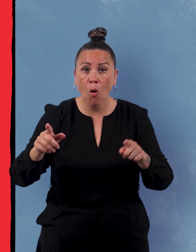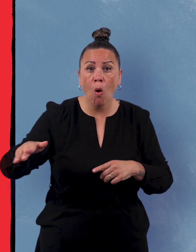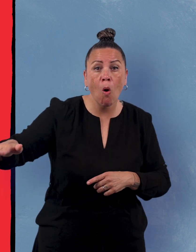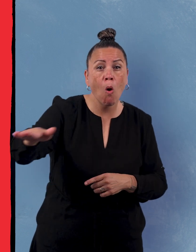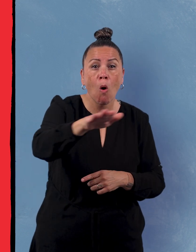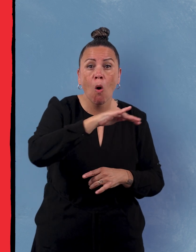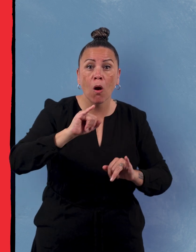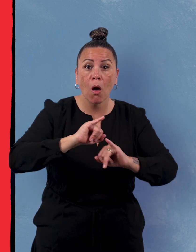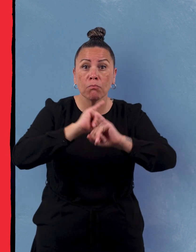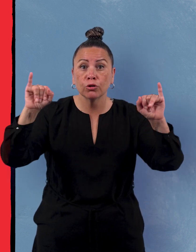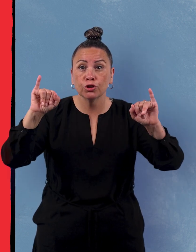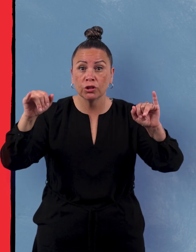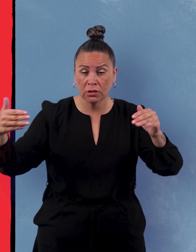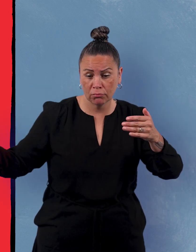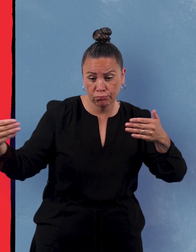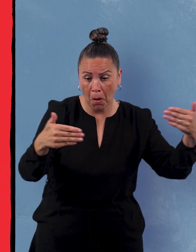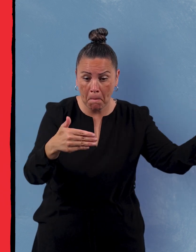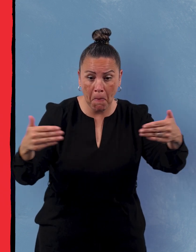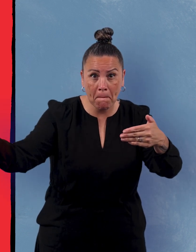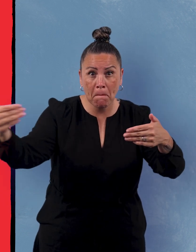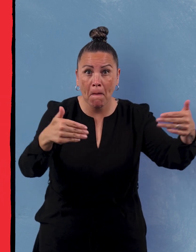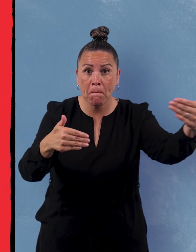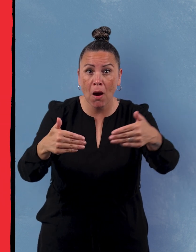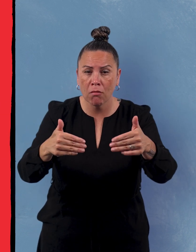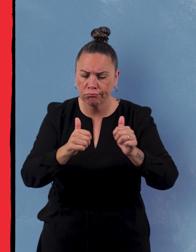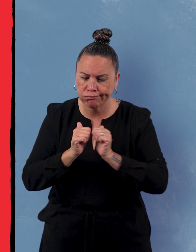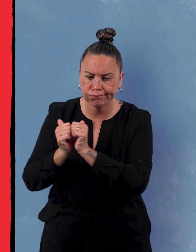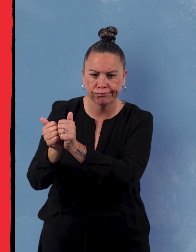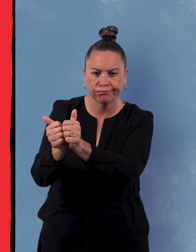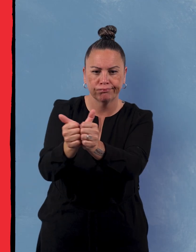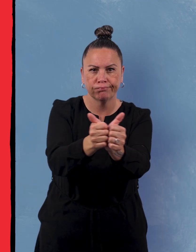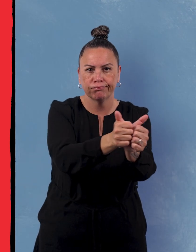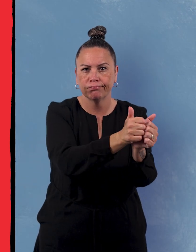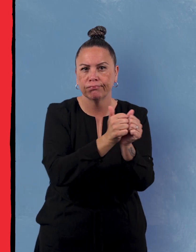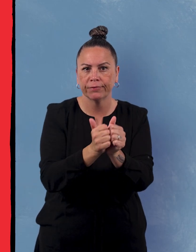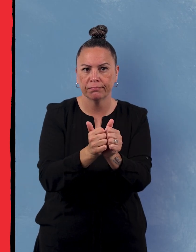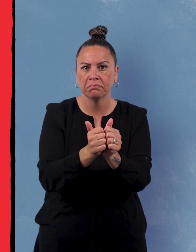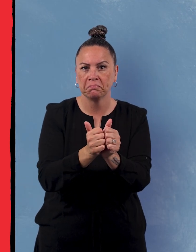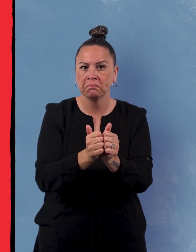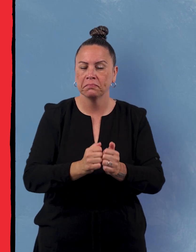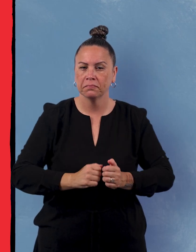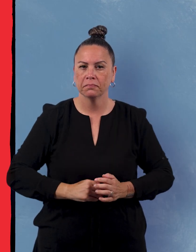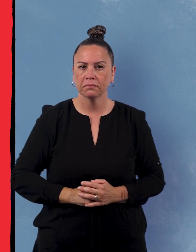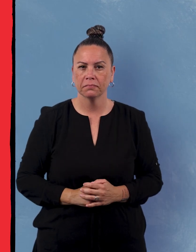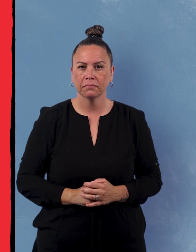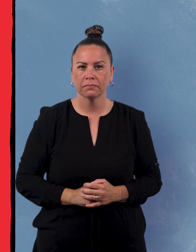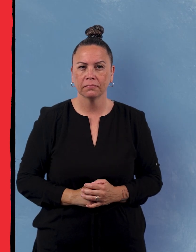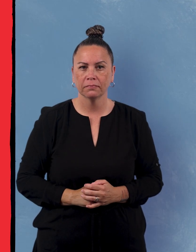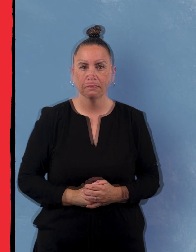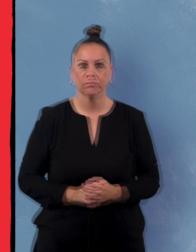that are working together in an emergency.